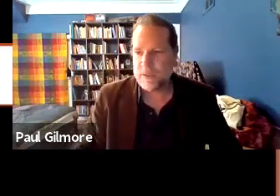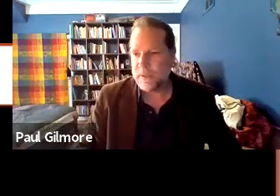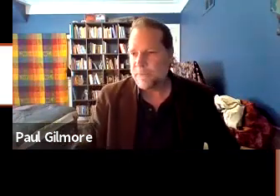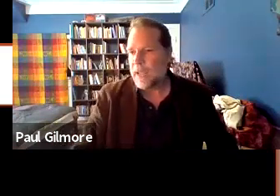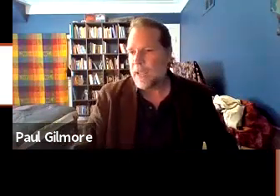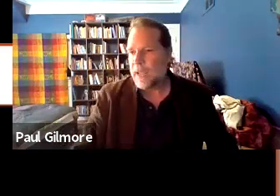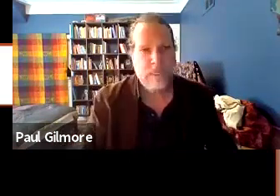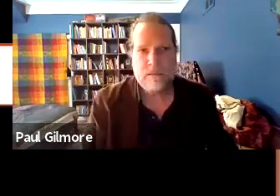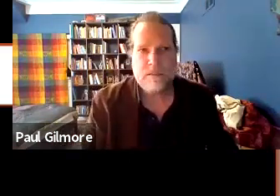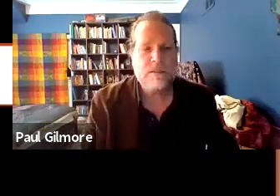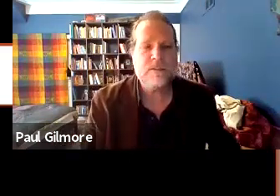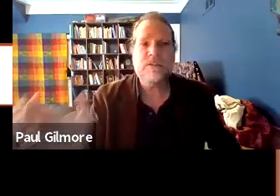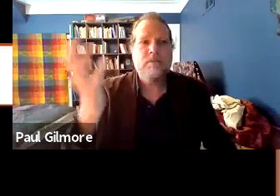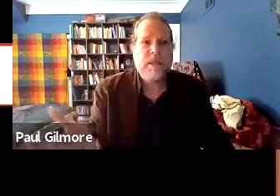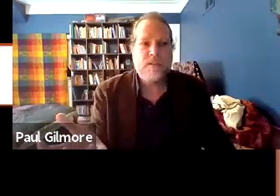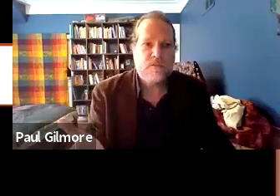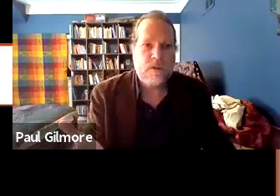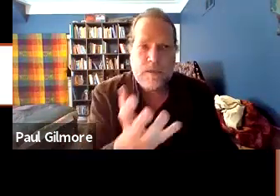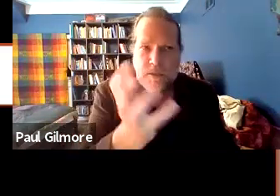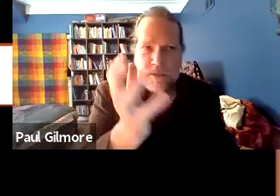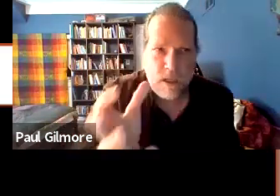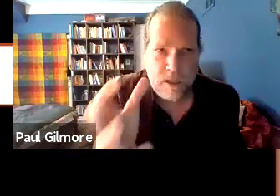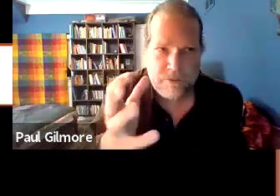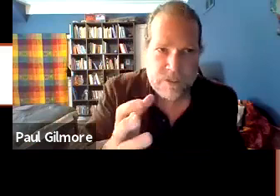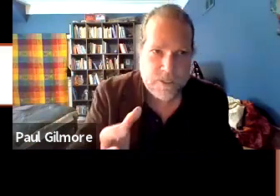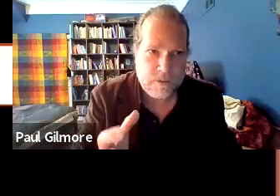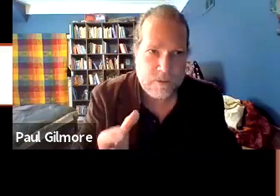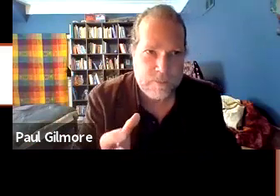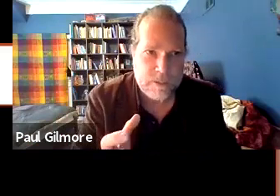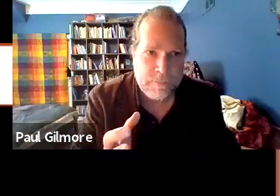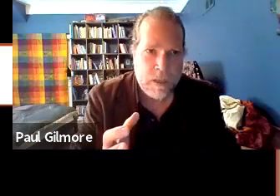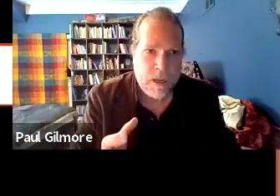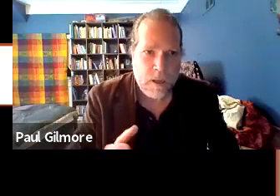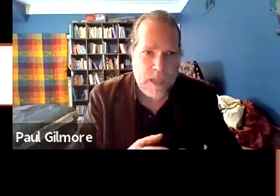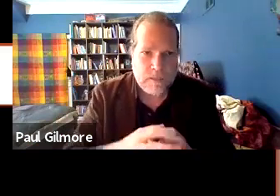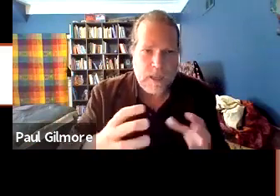Liberty. And for me, this is just an amazing thing. I just love the Statue of Liberty. And